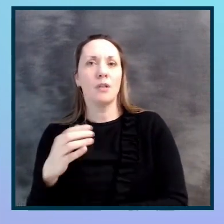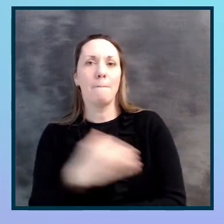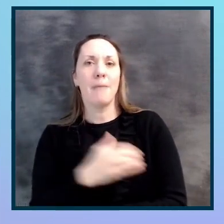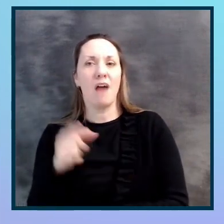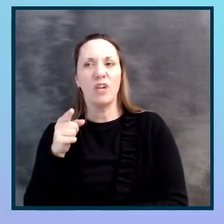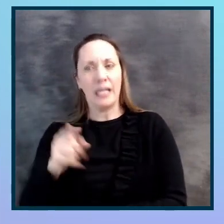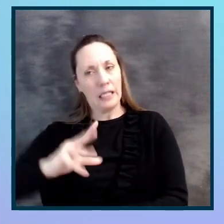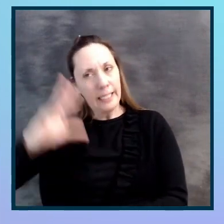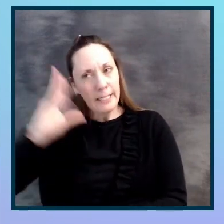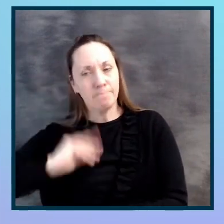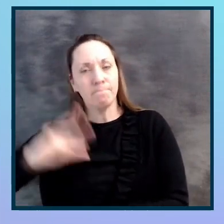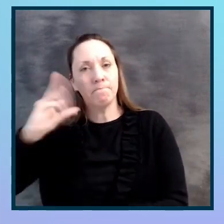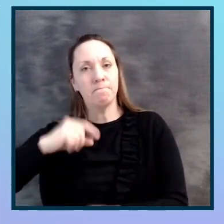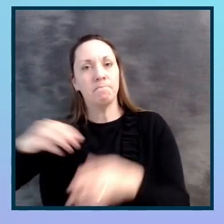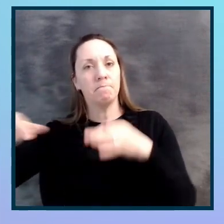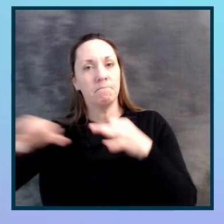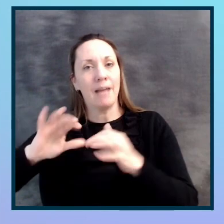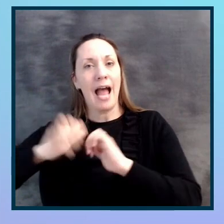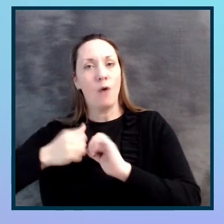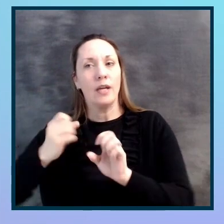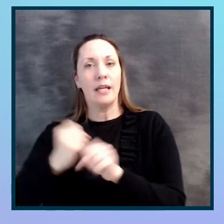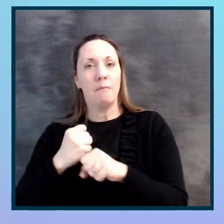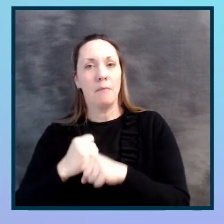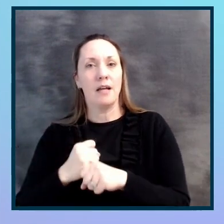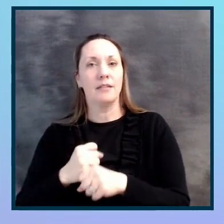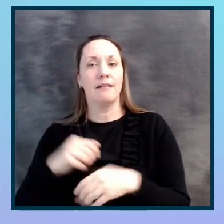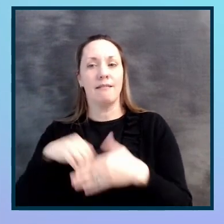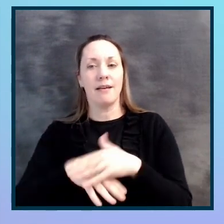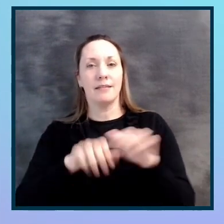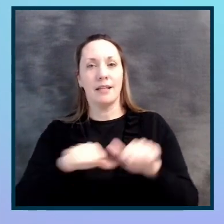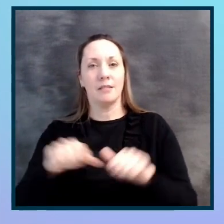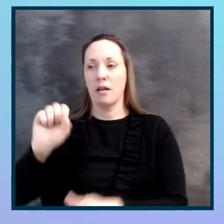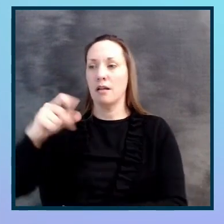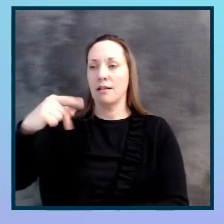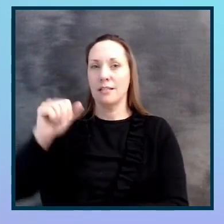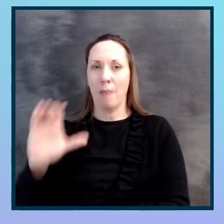how he builds an accessibility spec. So it may be the sort of thing